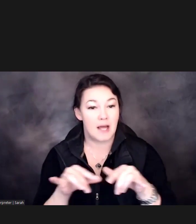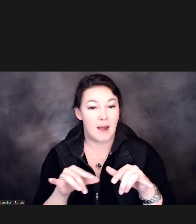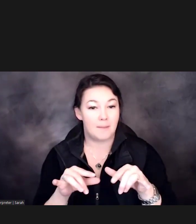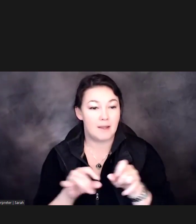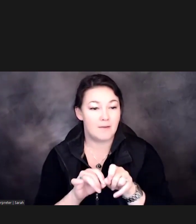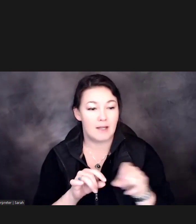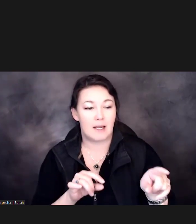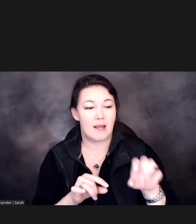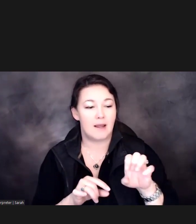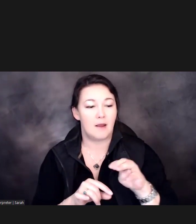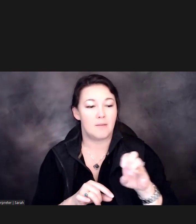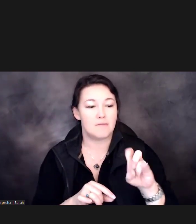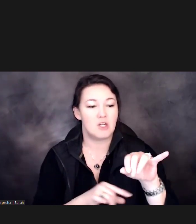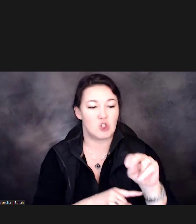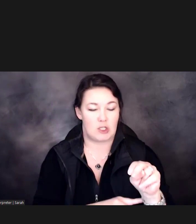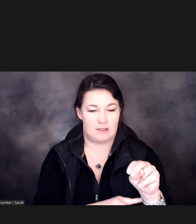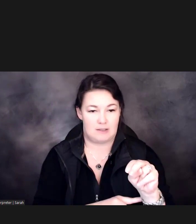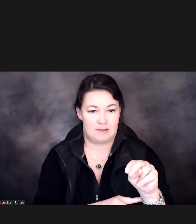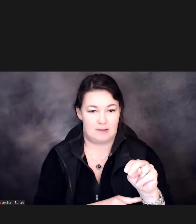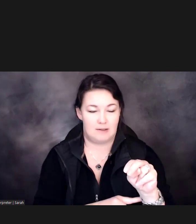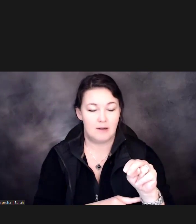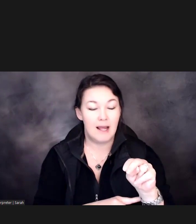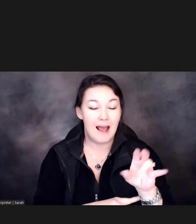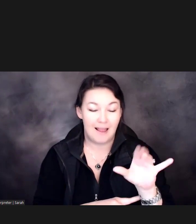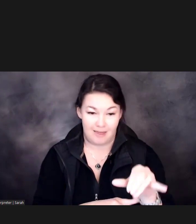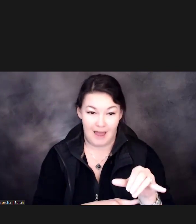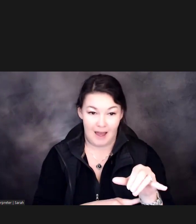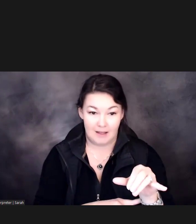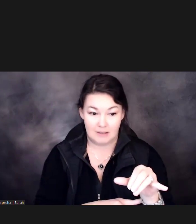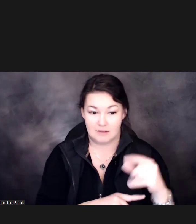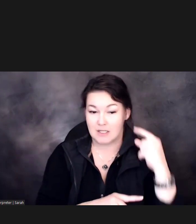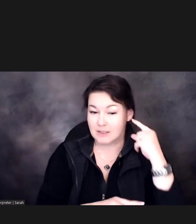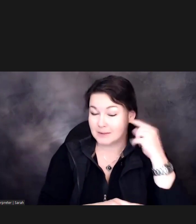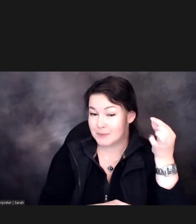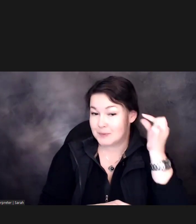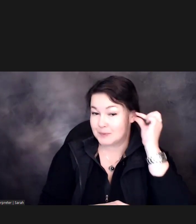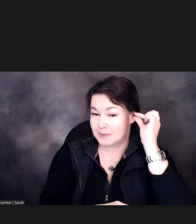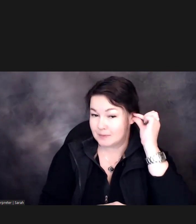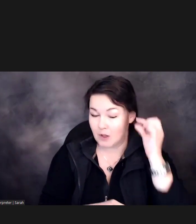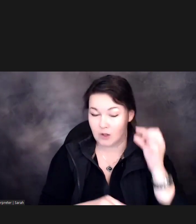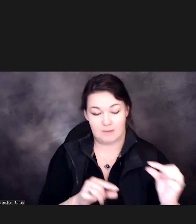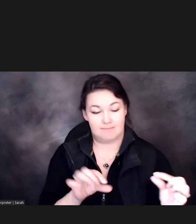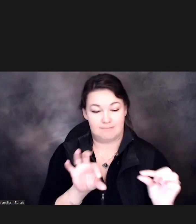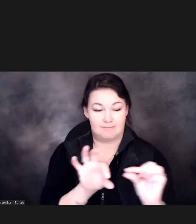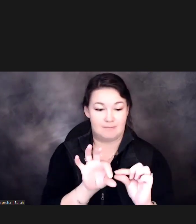emission, and this emission is analyzed by the screening unit in